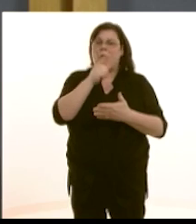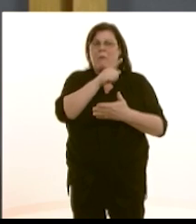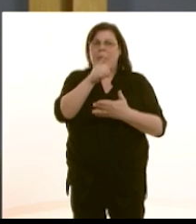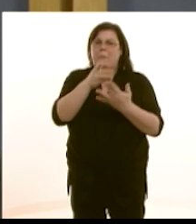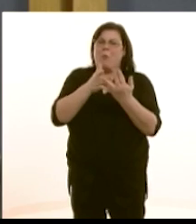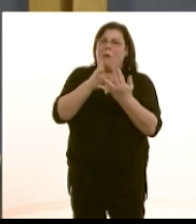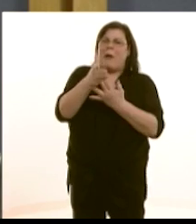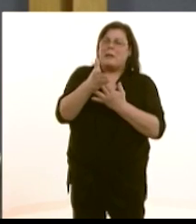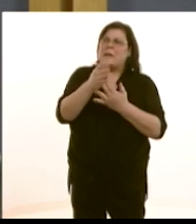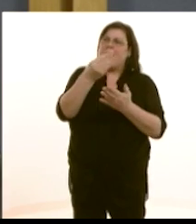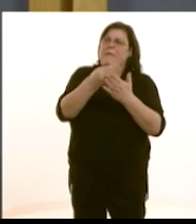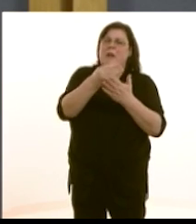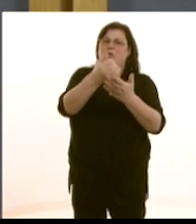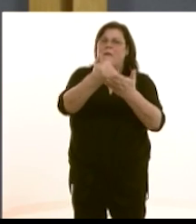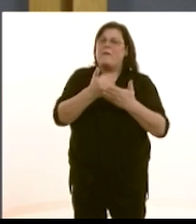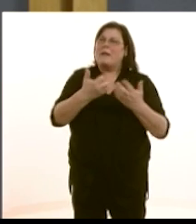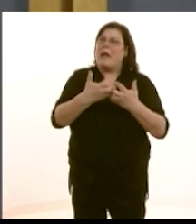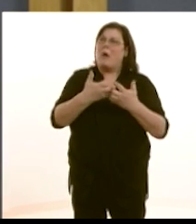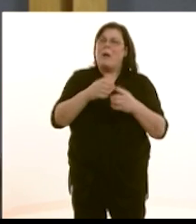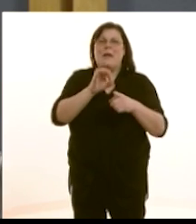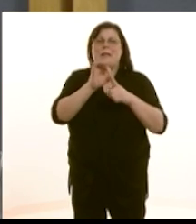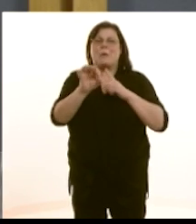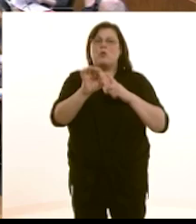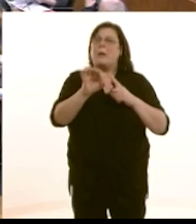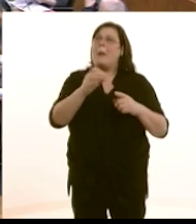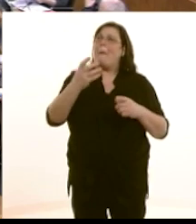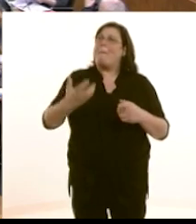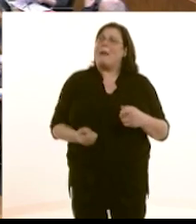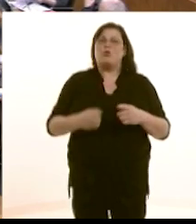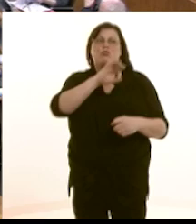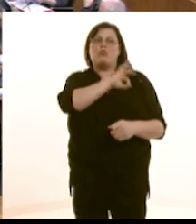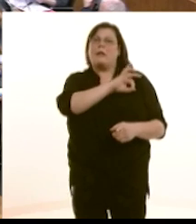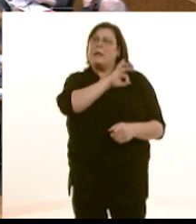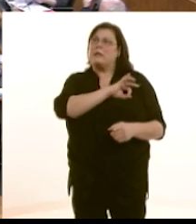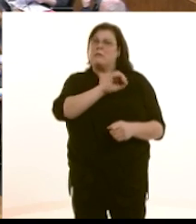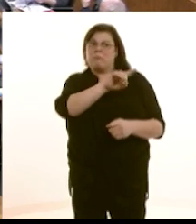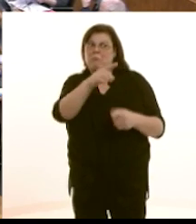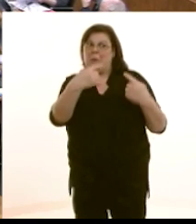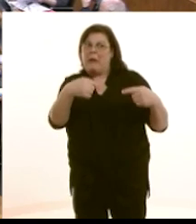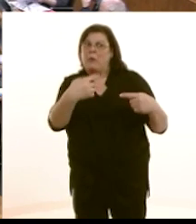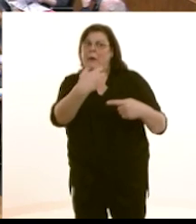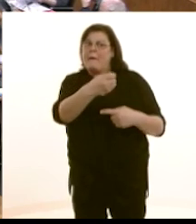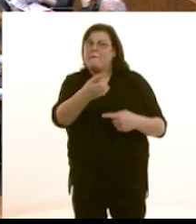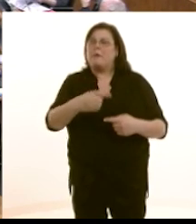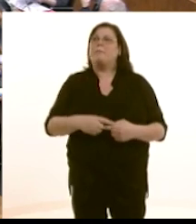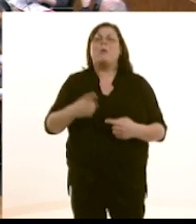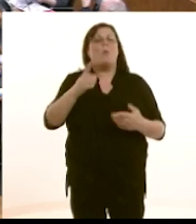help and, in particular, pension credits to which they are entitled, please? Carwyn Jones: Well, we do support a range of advice providers to deliver advice in outreach